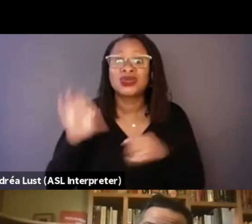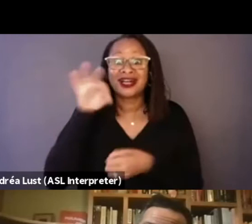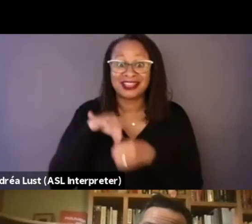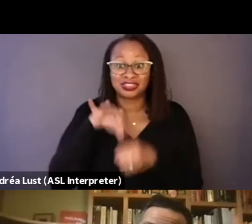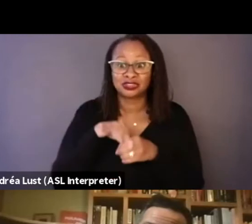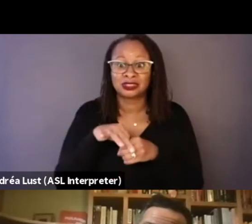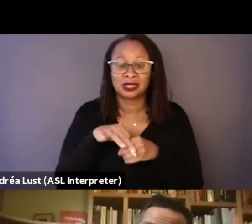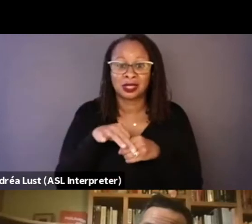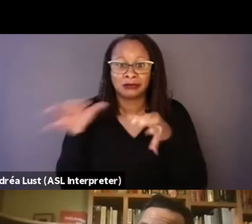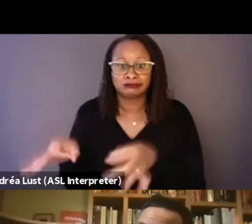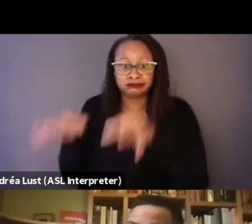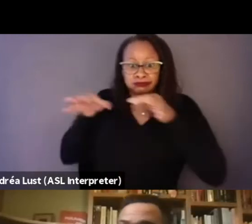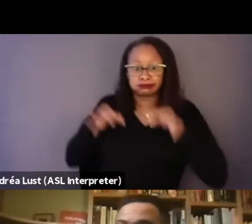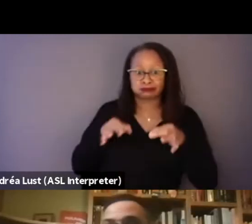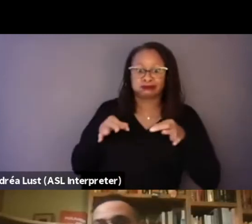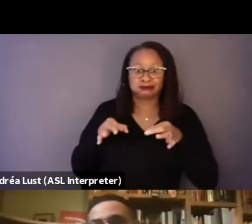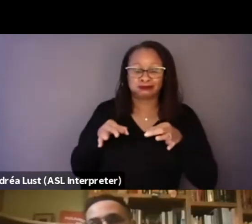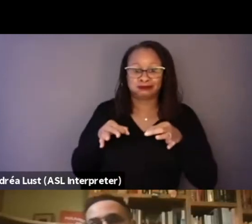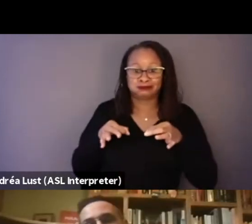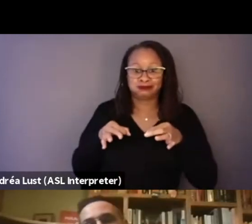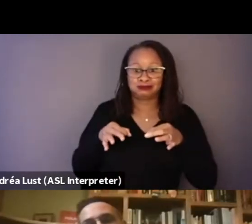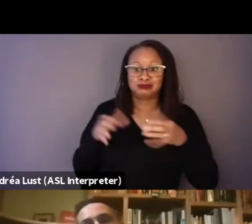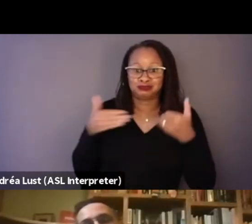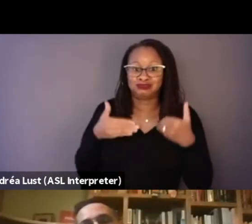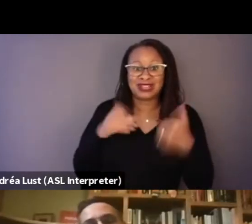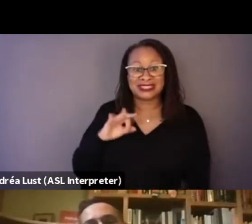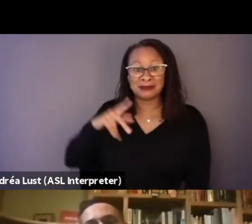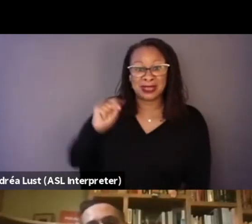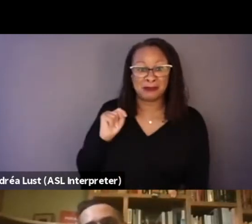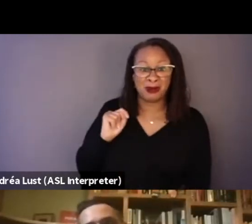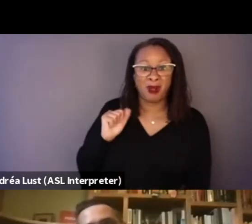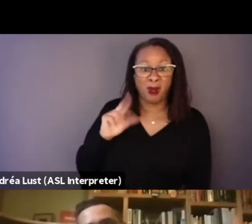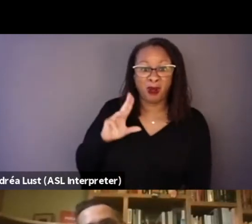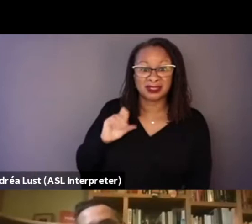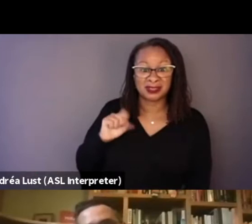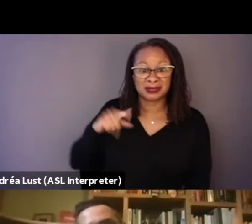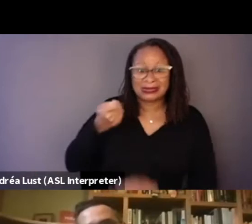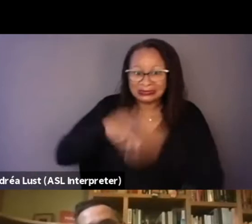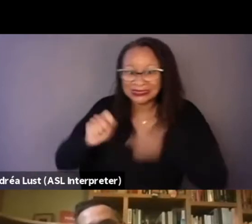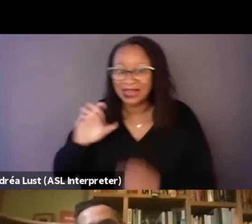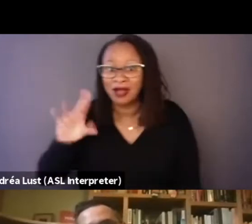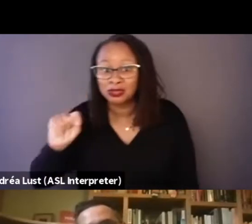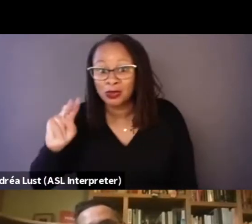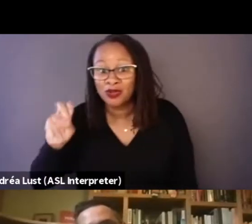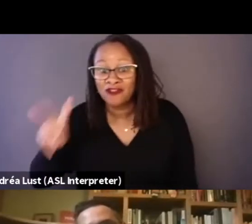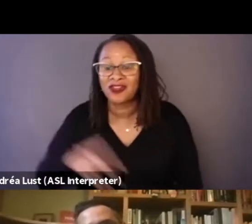two months prior to that day that was... So basically we had our funding